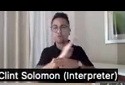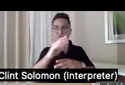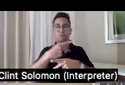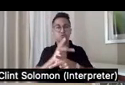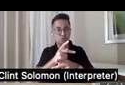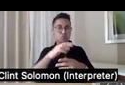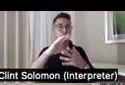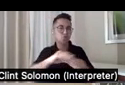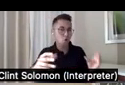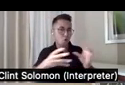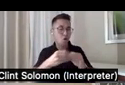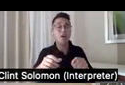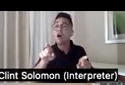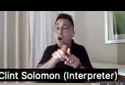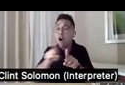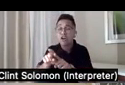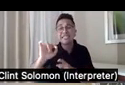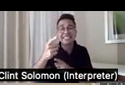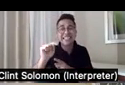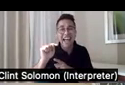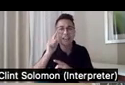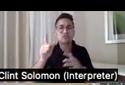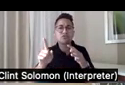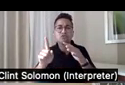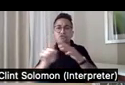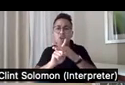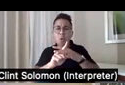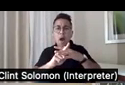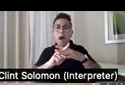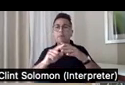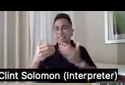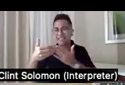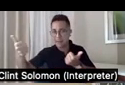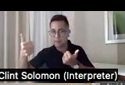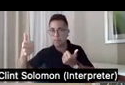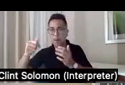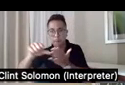made the text appear on a separate page to focus on the text and sign it with the child